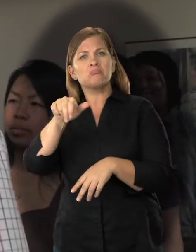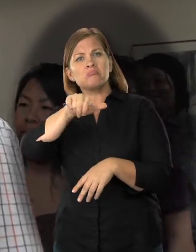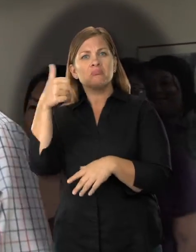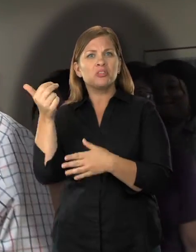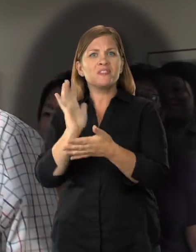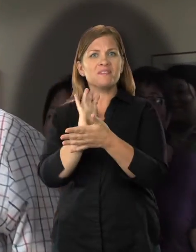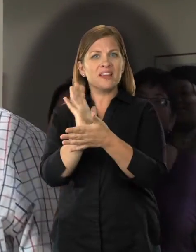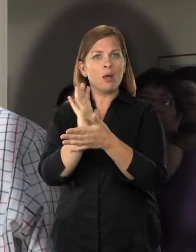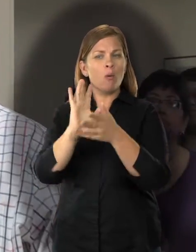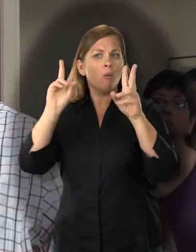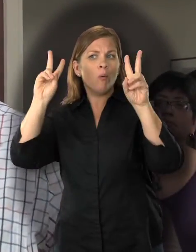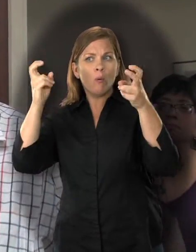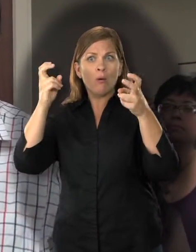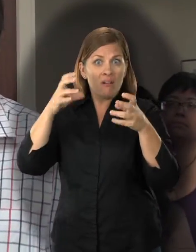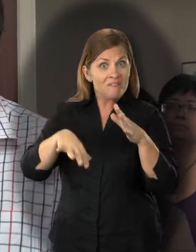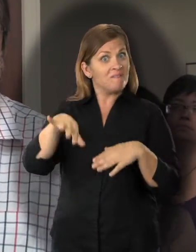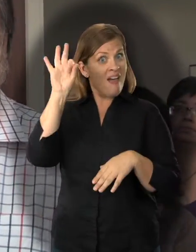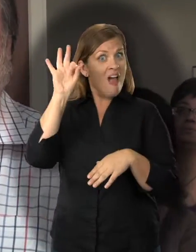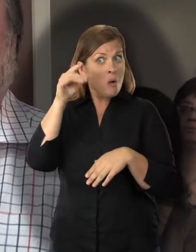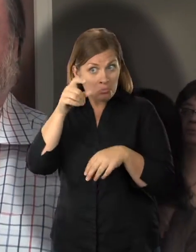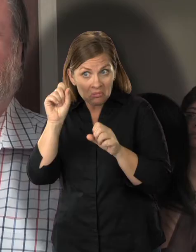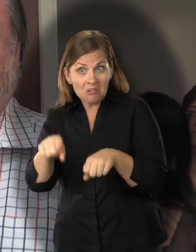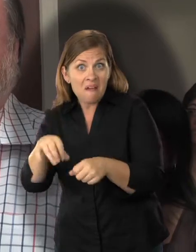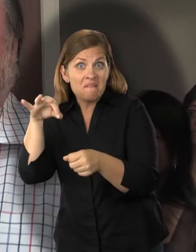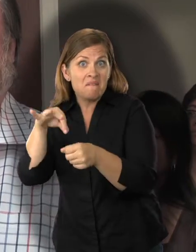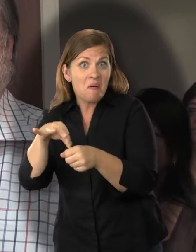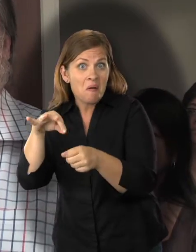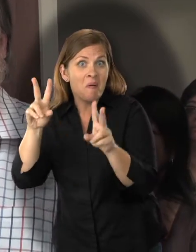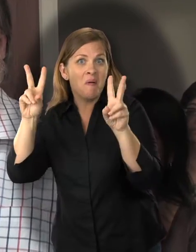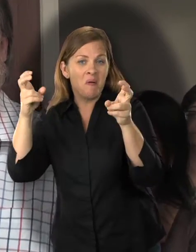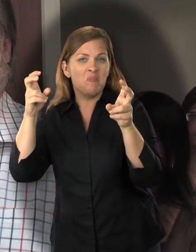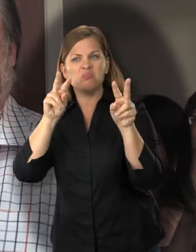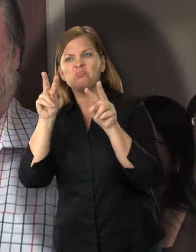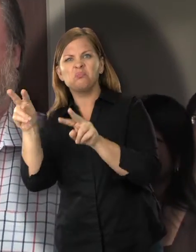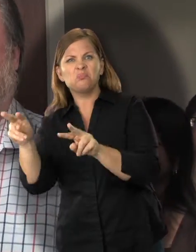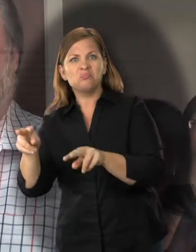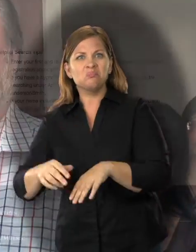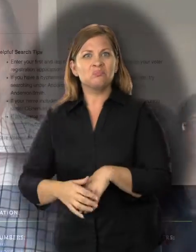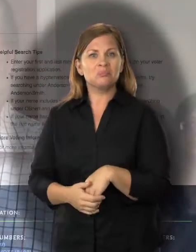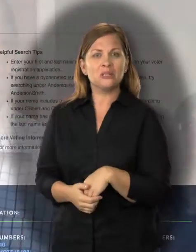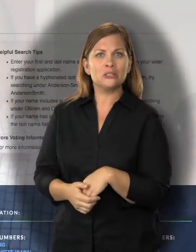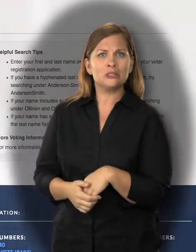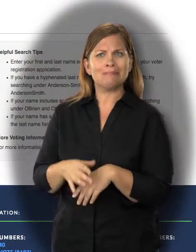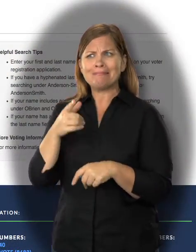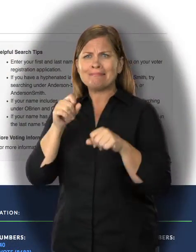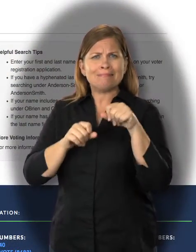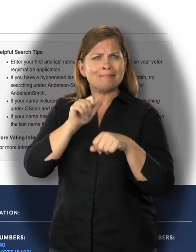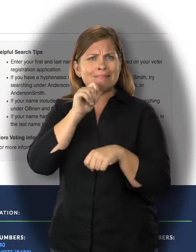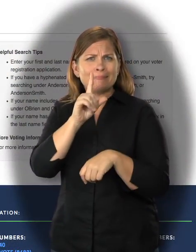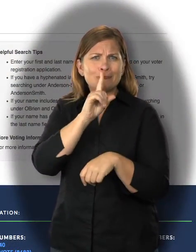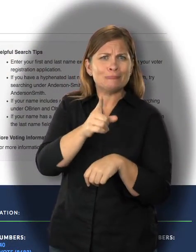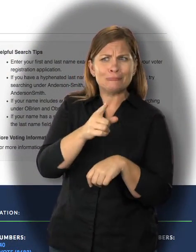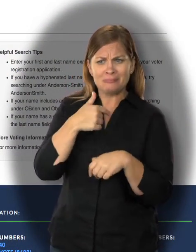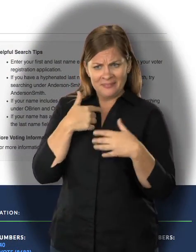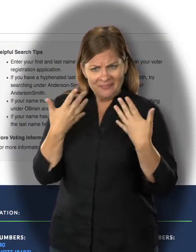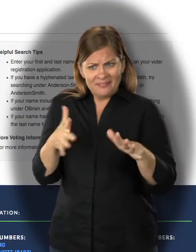watch the video called "Find Out if You Can Vote."